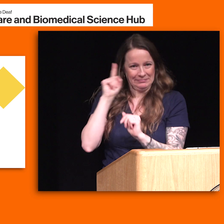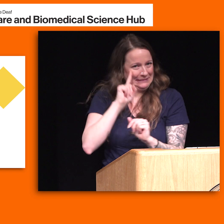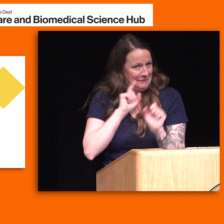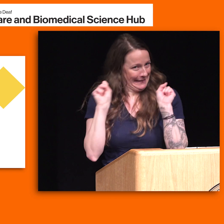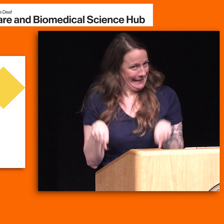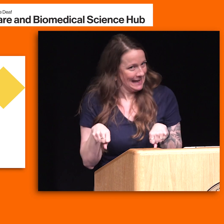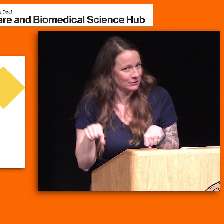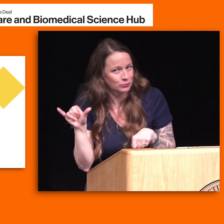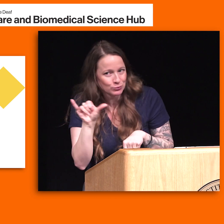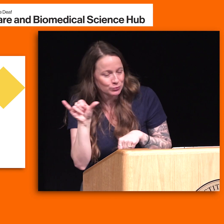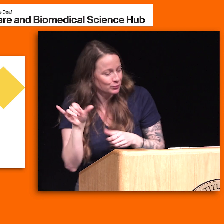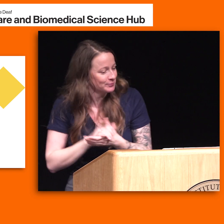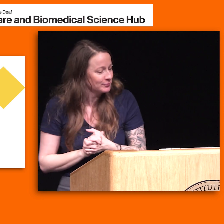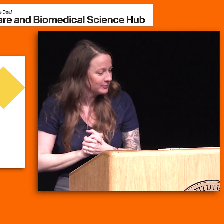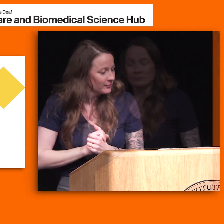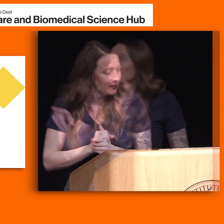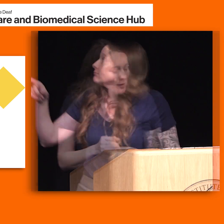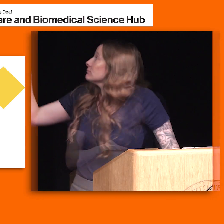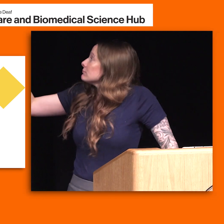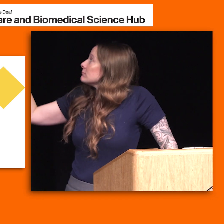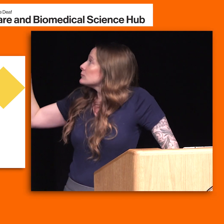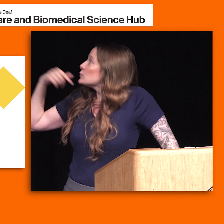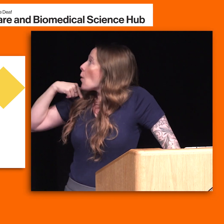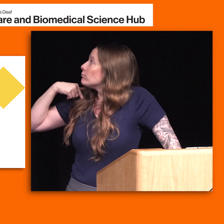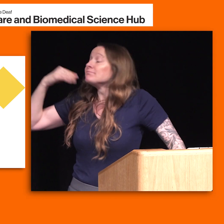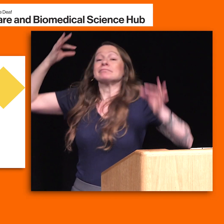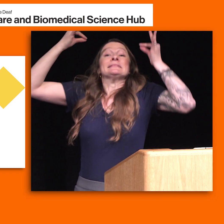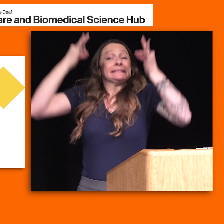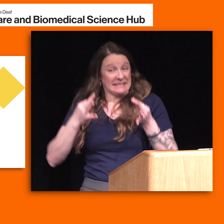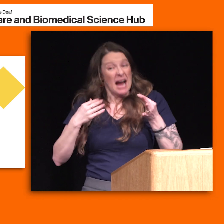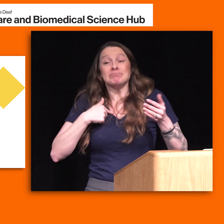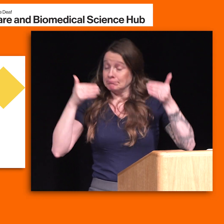to show these hearing people that Deaf people are very capable.